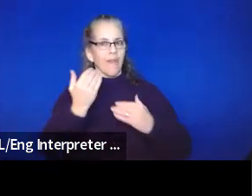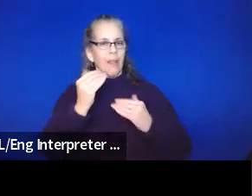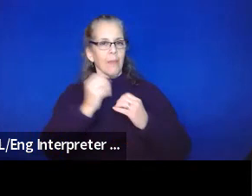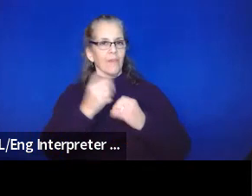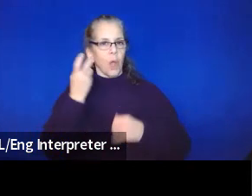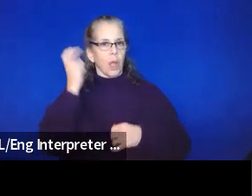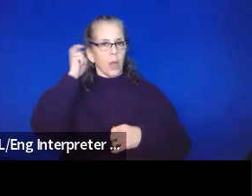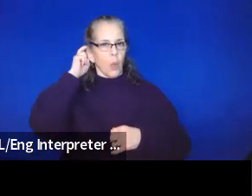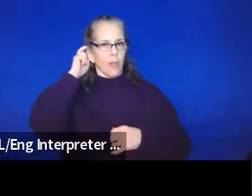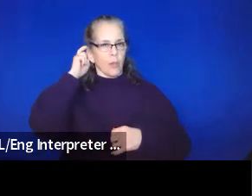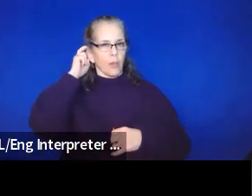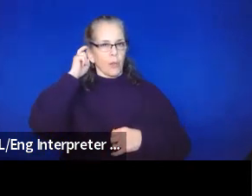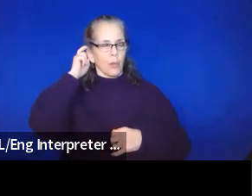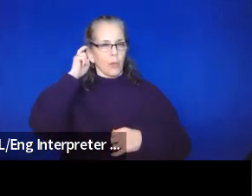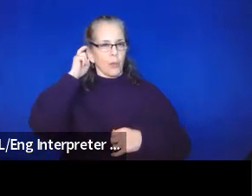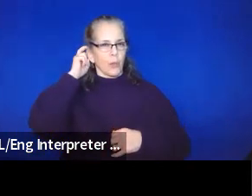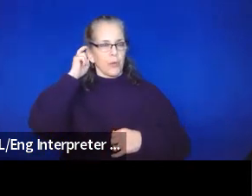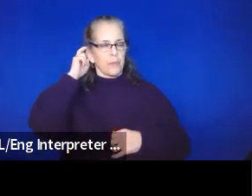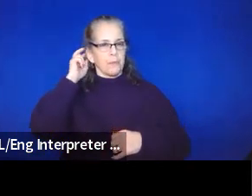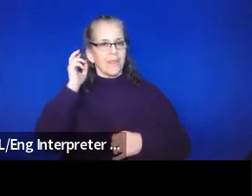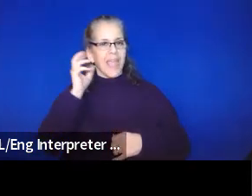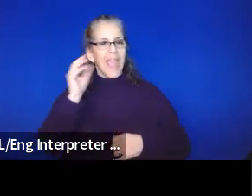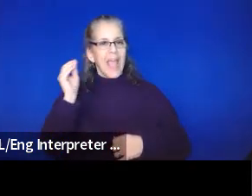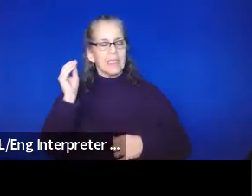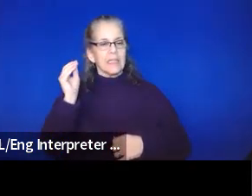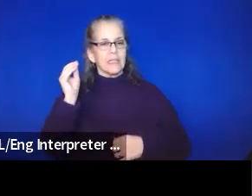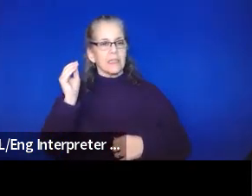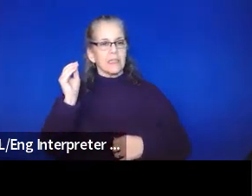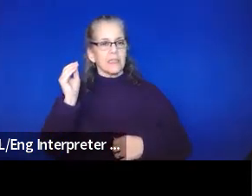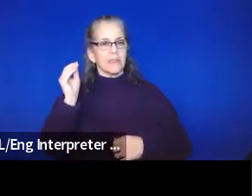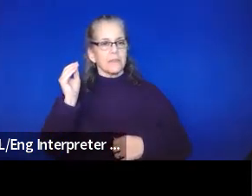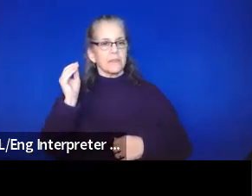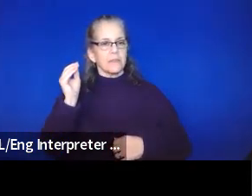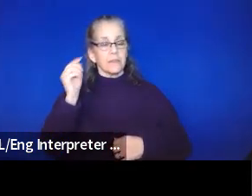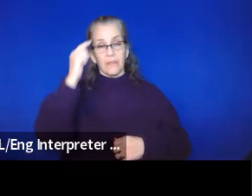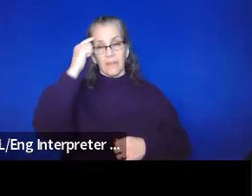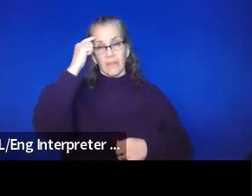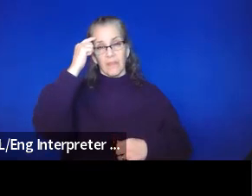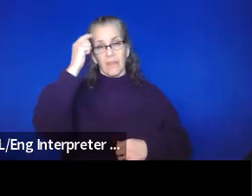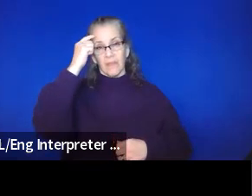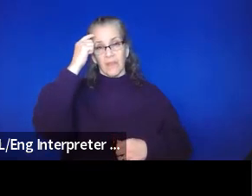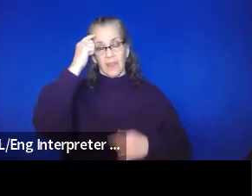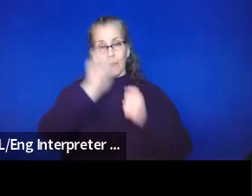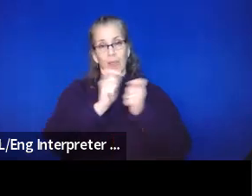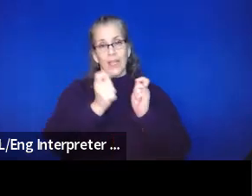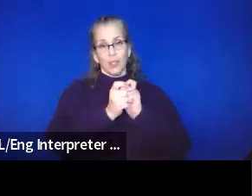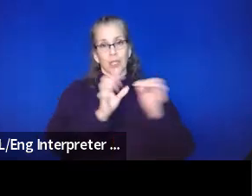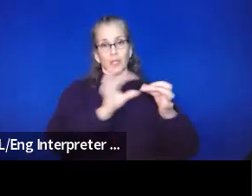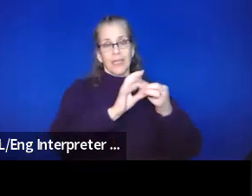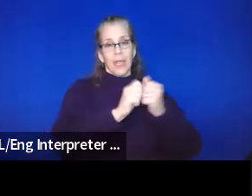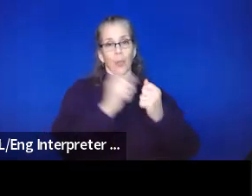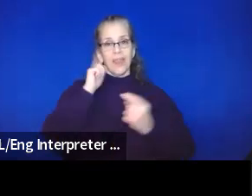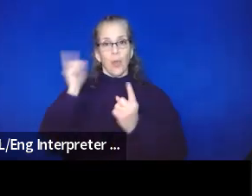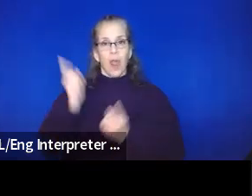And there are cognitive changes associated with hearing loss, where the visual part of